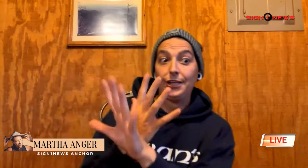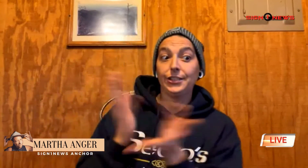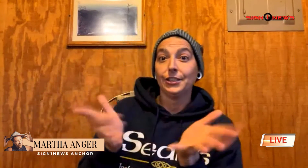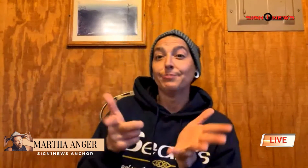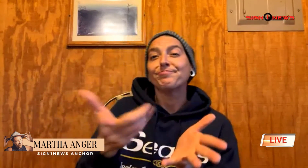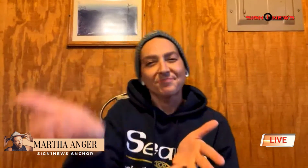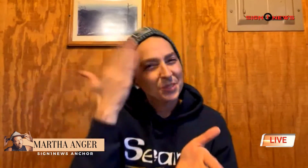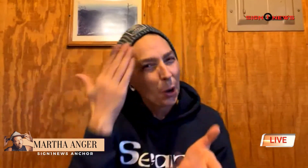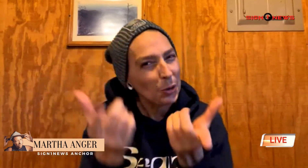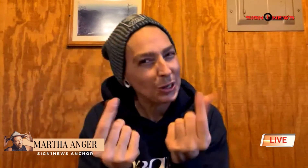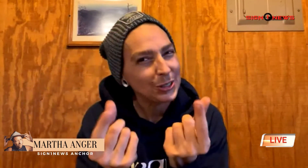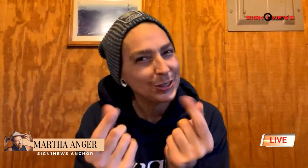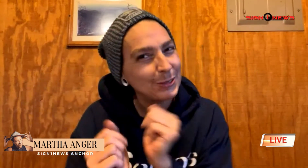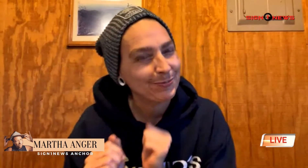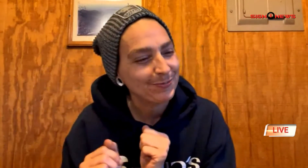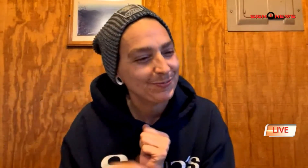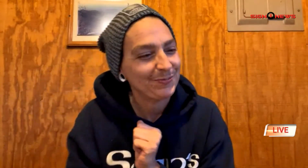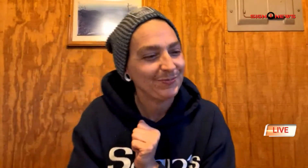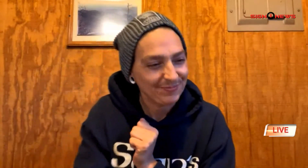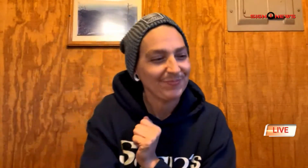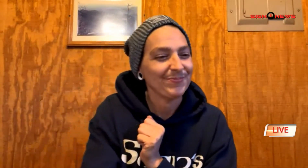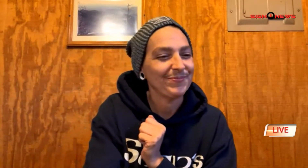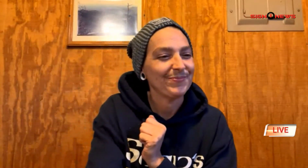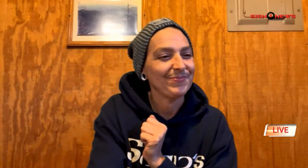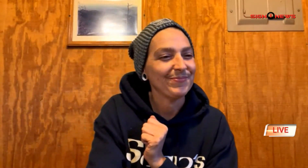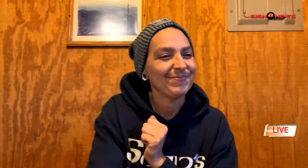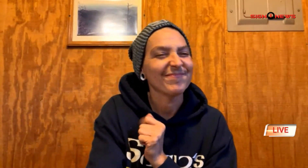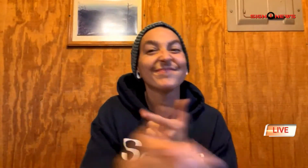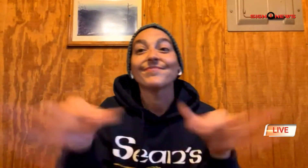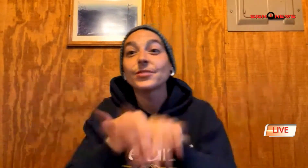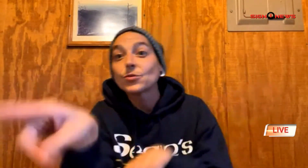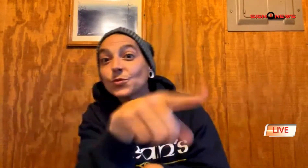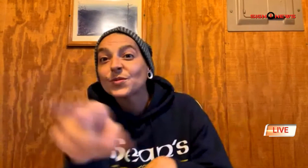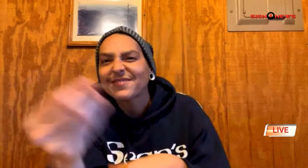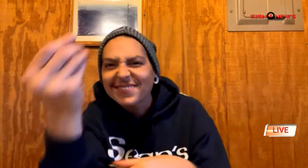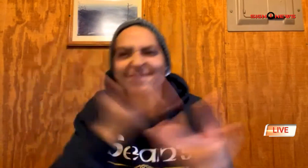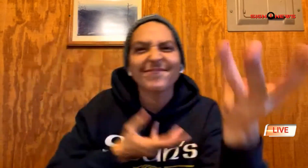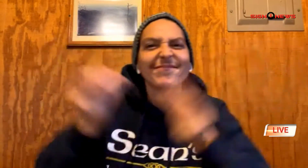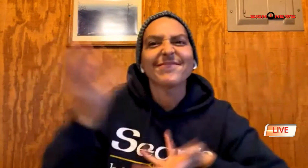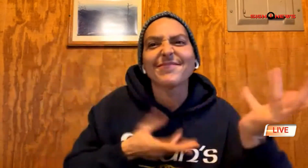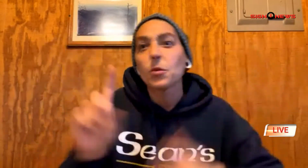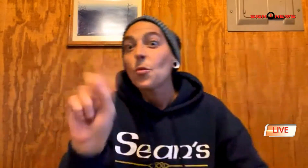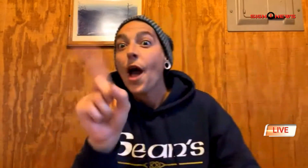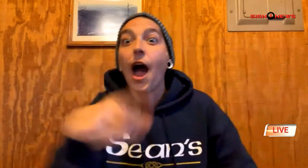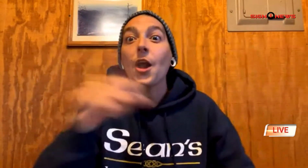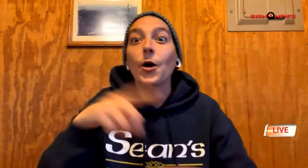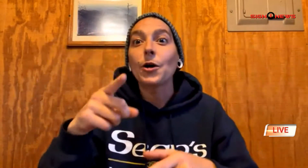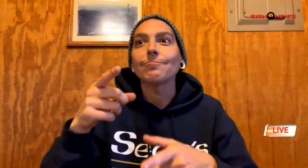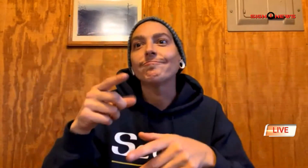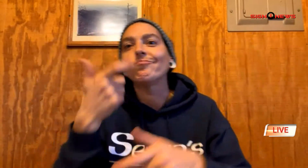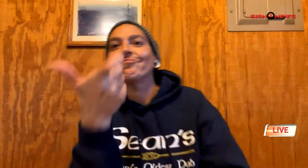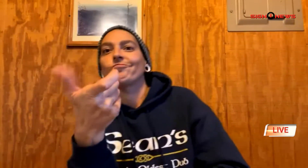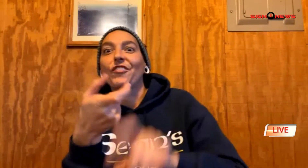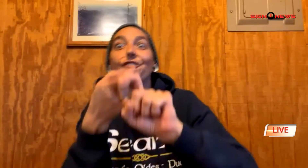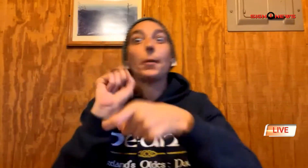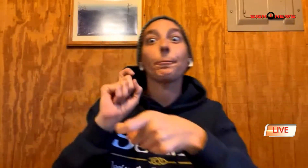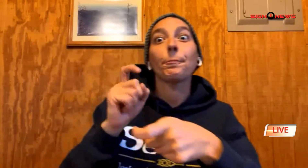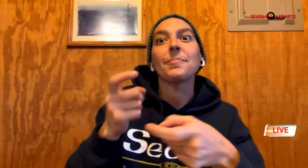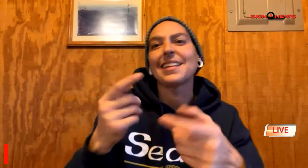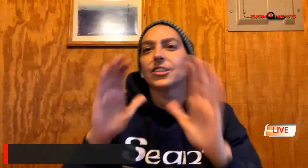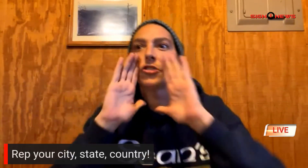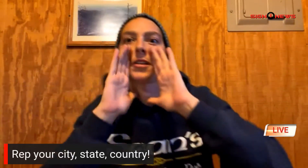you know what to do let us know where you watching us from so we can give your city